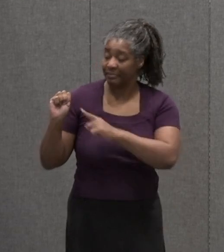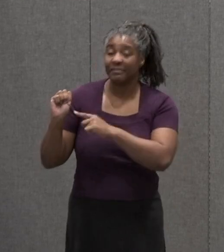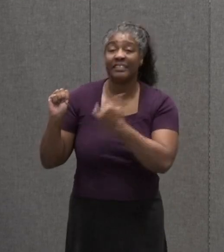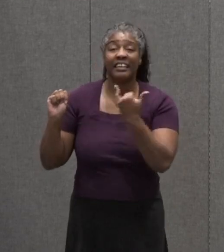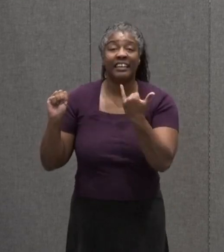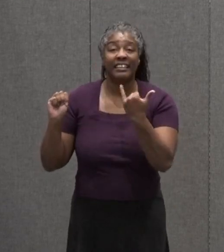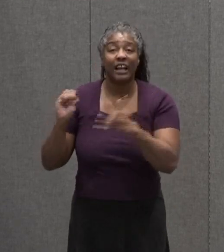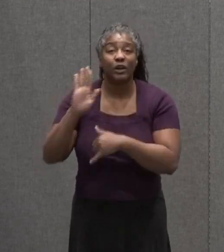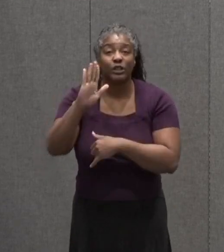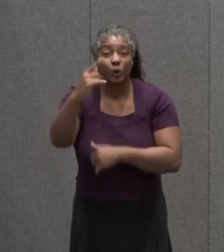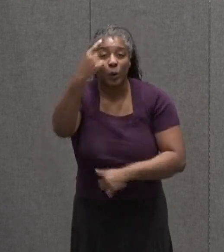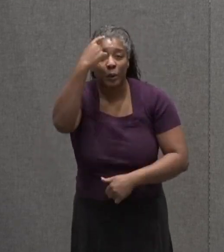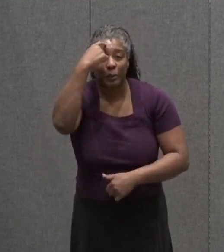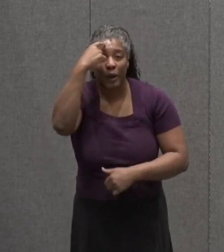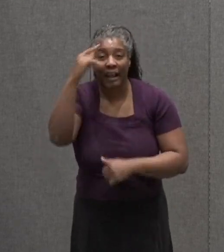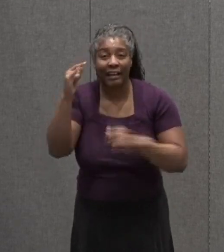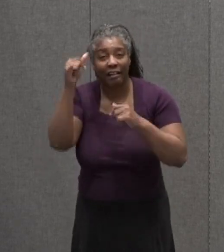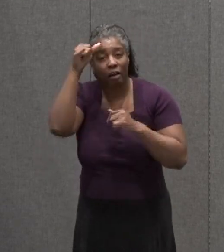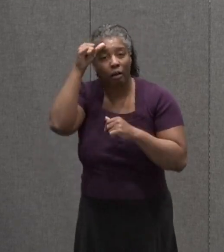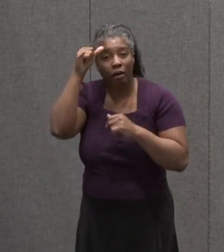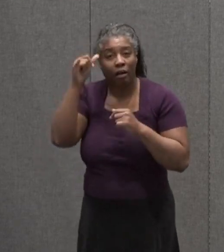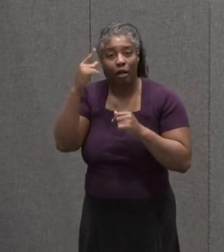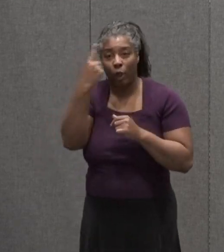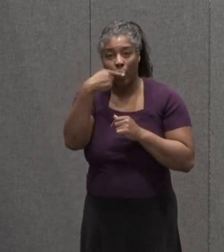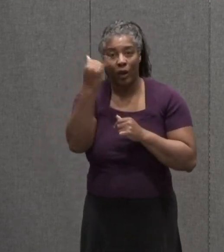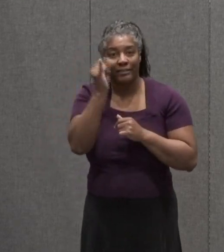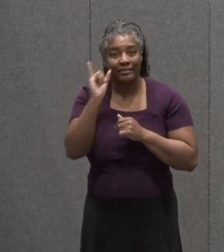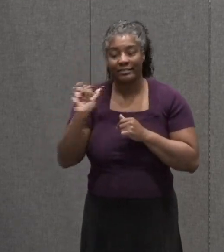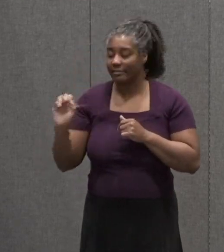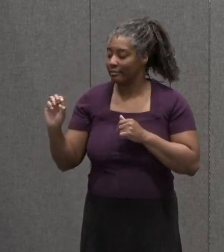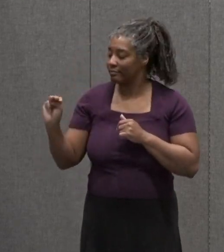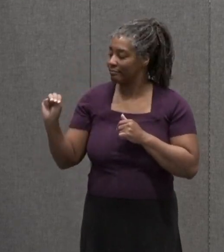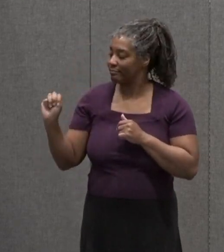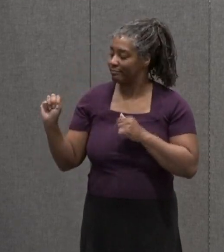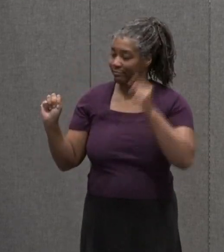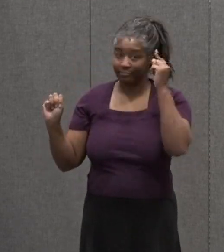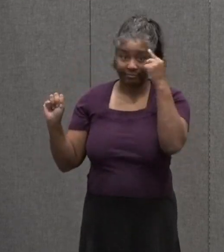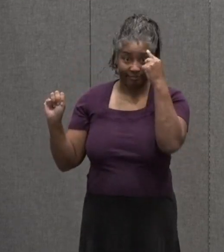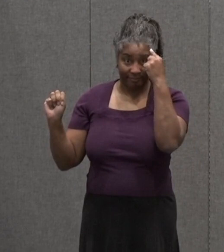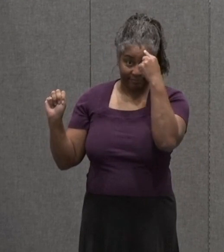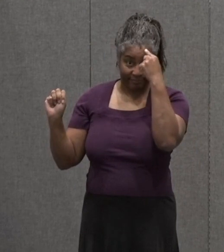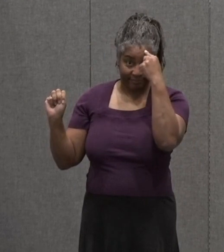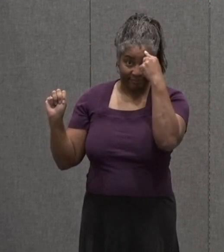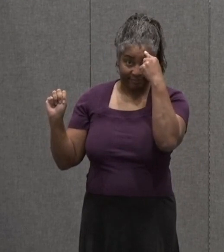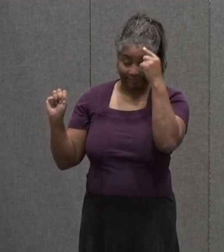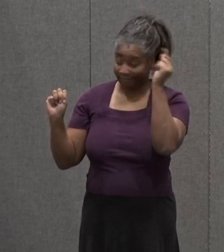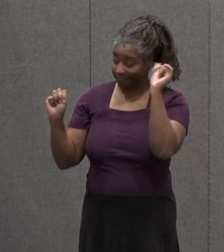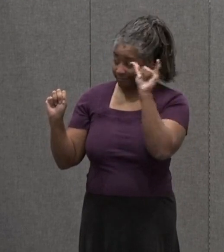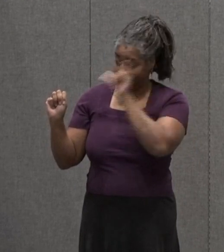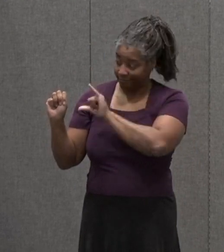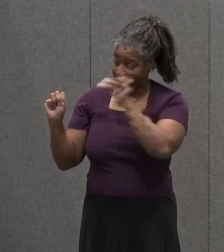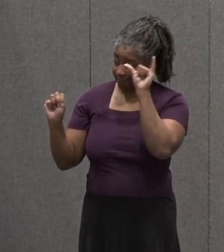How about that? Let's take a look at what this awesome thing does. This is our brainstem.